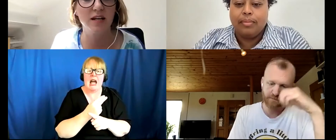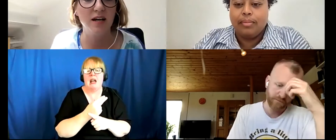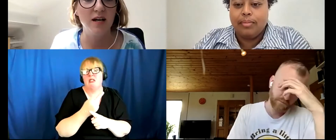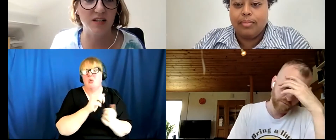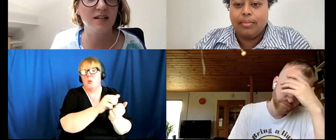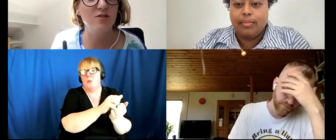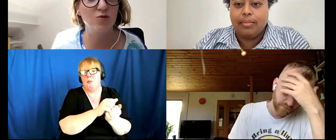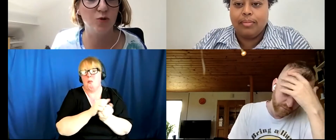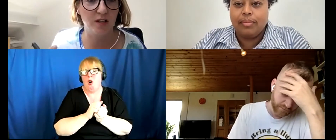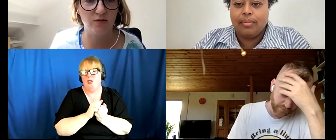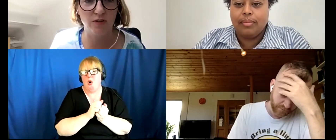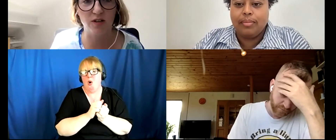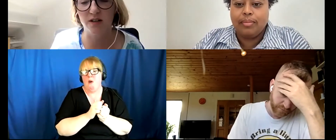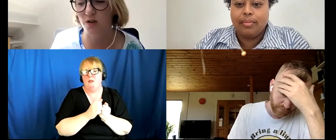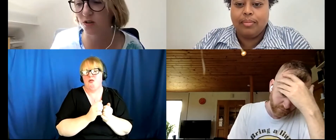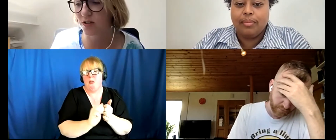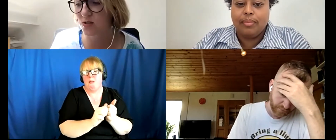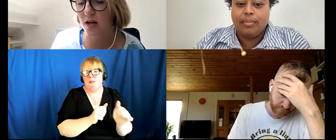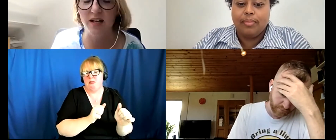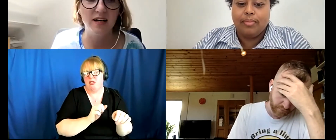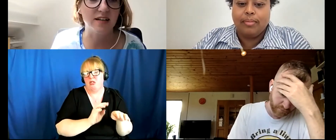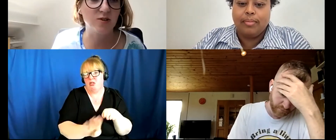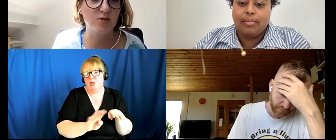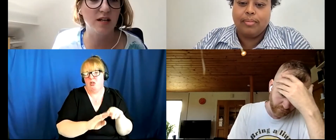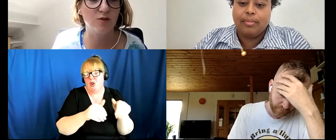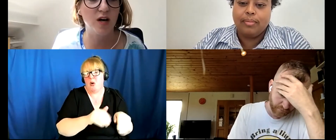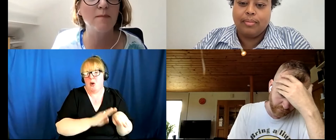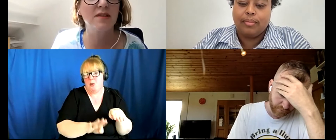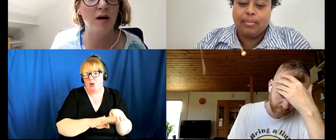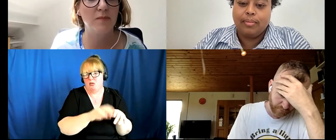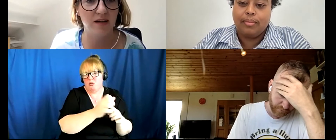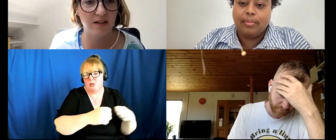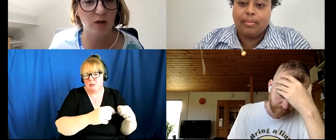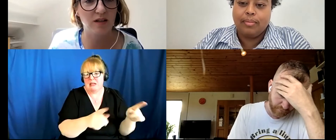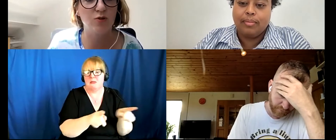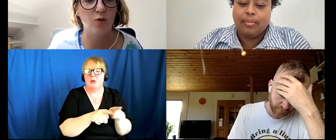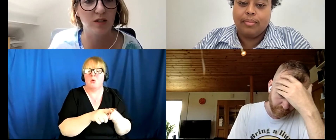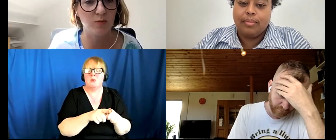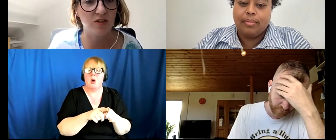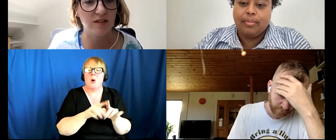But I think it's useful to kind of look a look into this as well, there are those kinds of empathy mapping that one can do with the community.